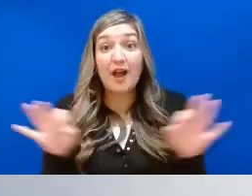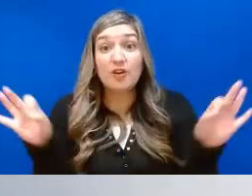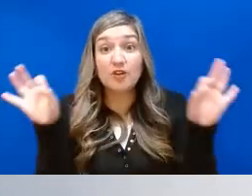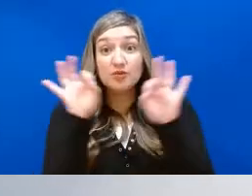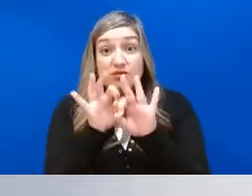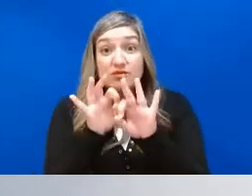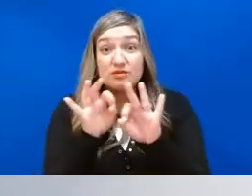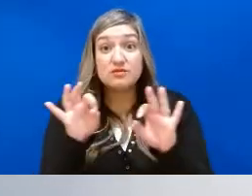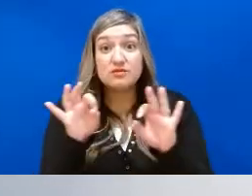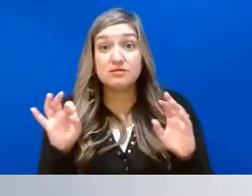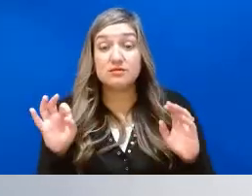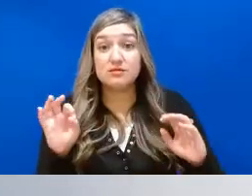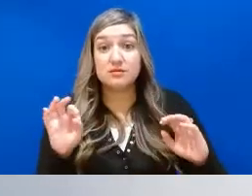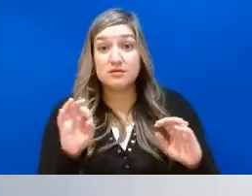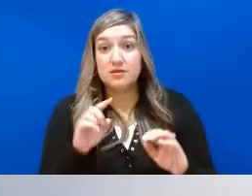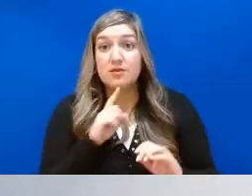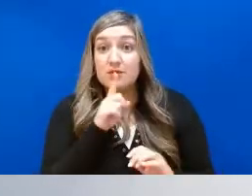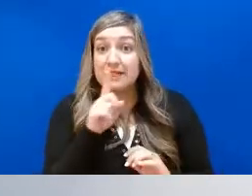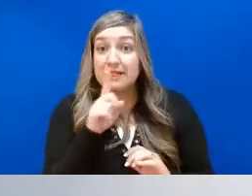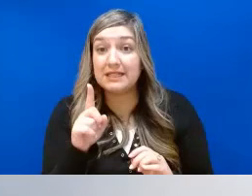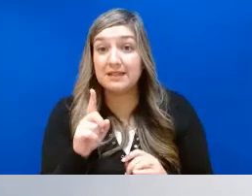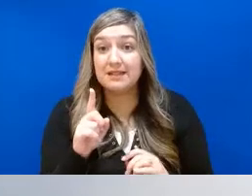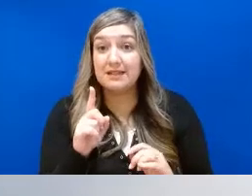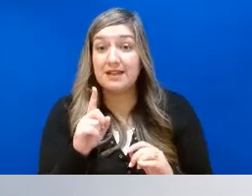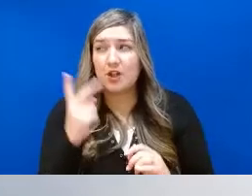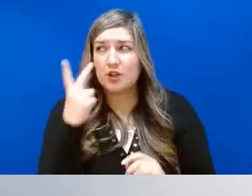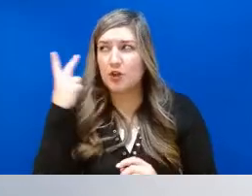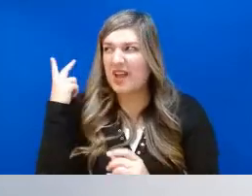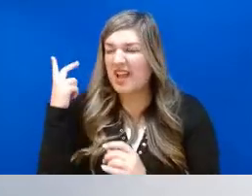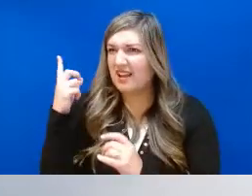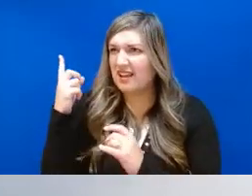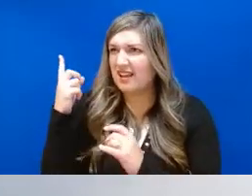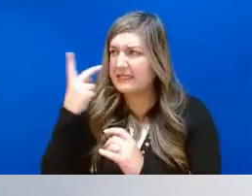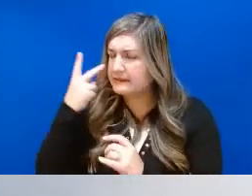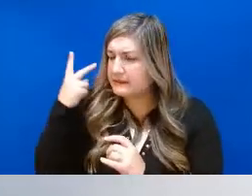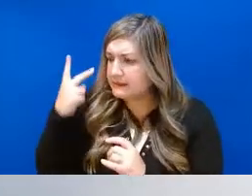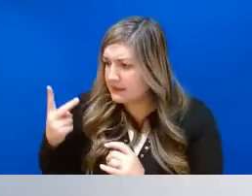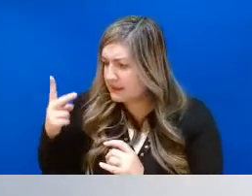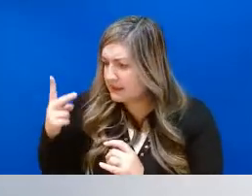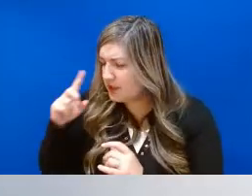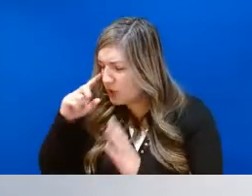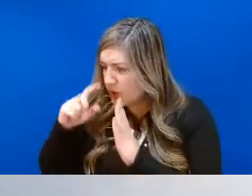There's a recognition that there was a void. It presented itself and the process that we had to go through